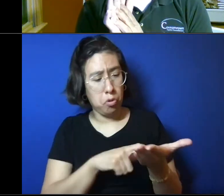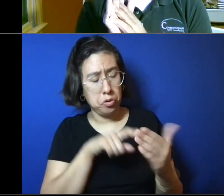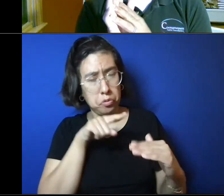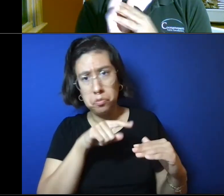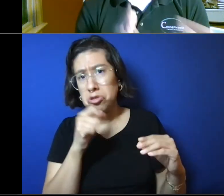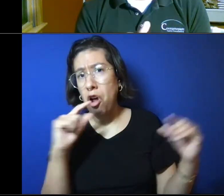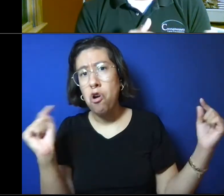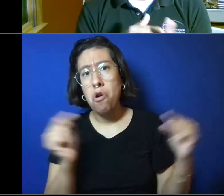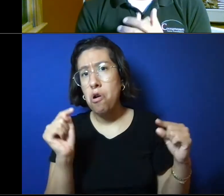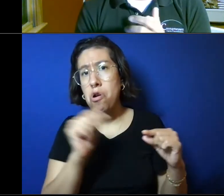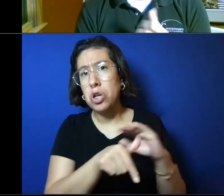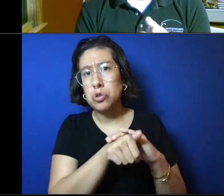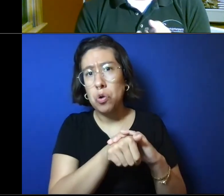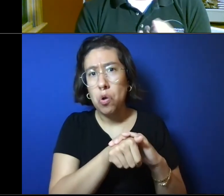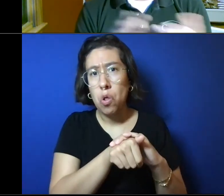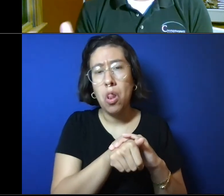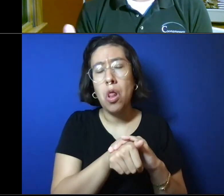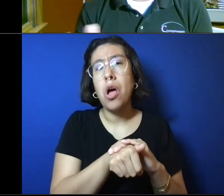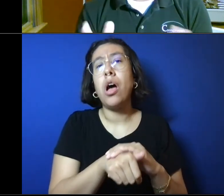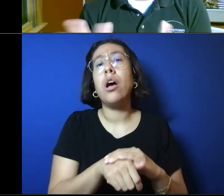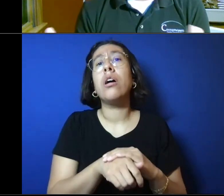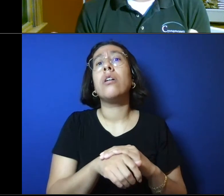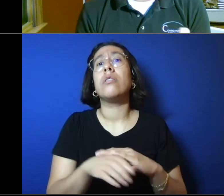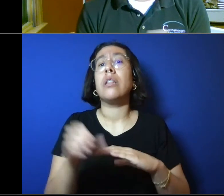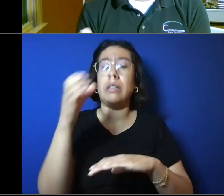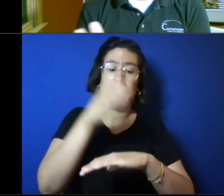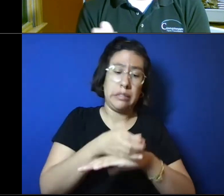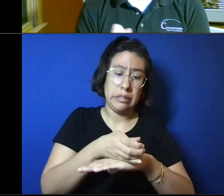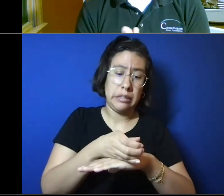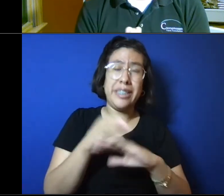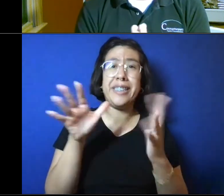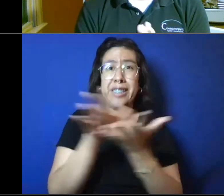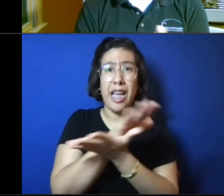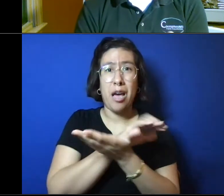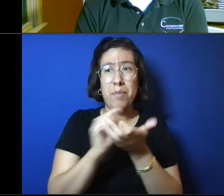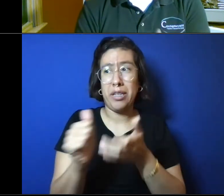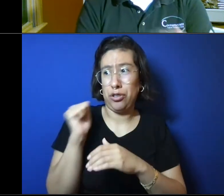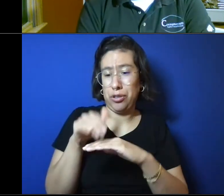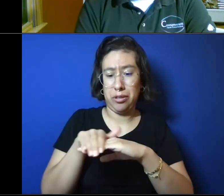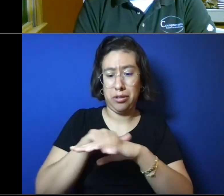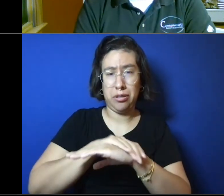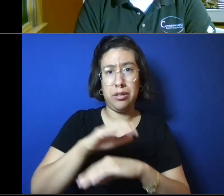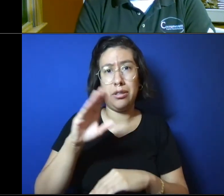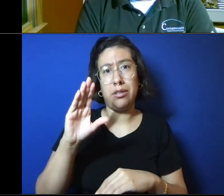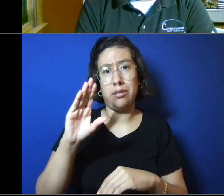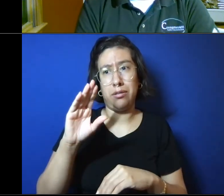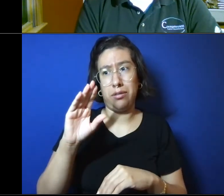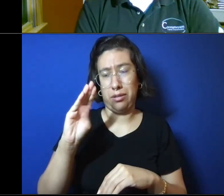The cup doesn't really leave any damage to the turtle at all. If you suction cup to yourself,